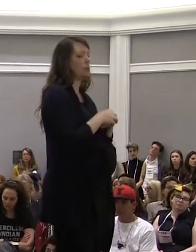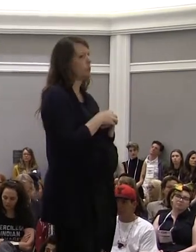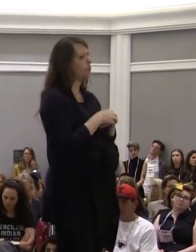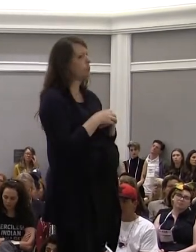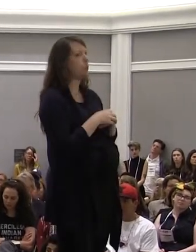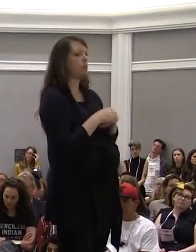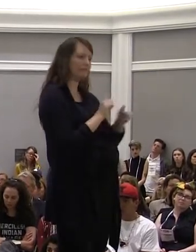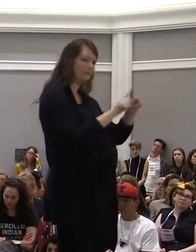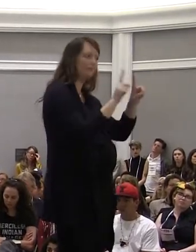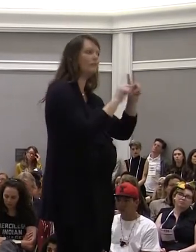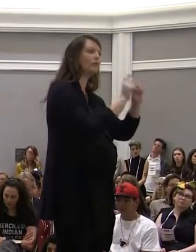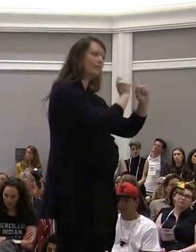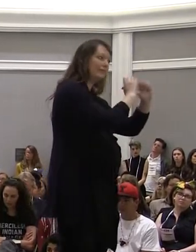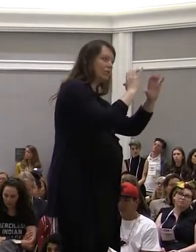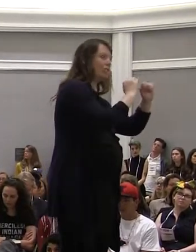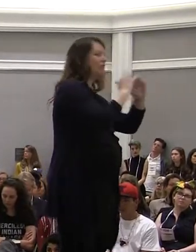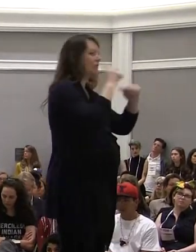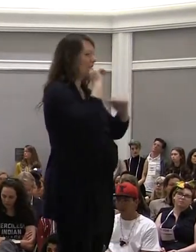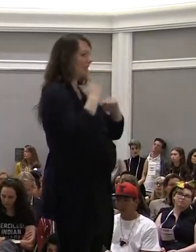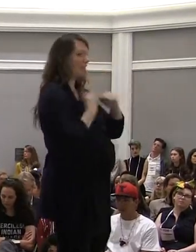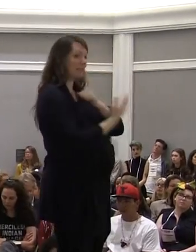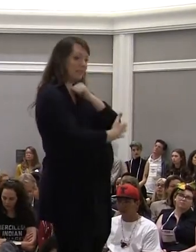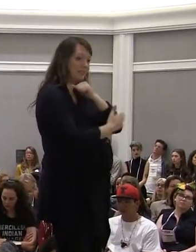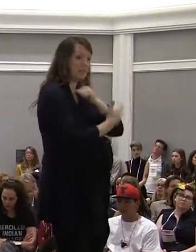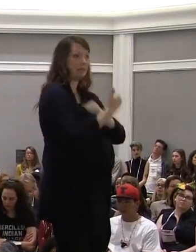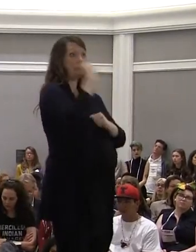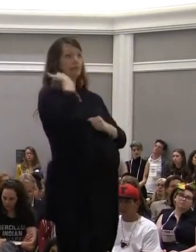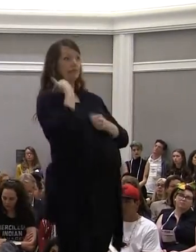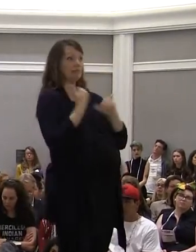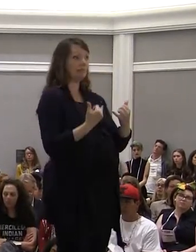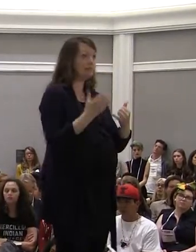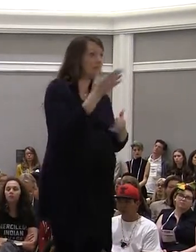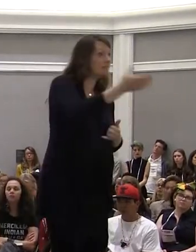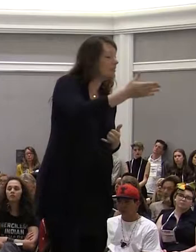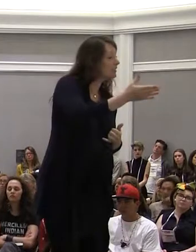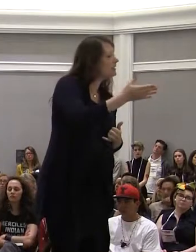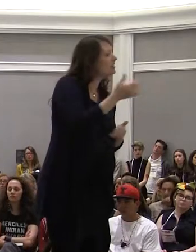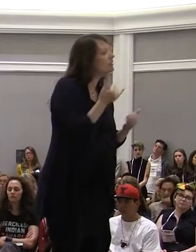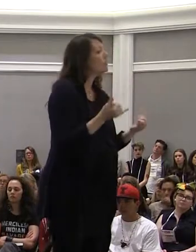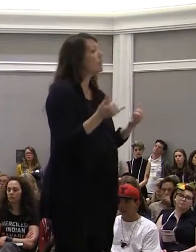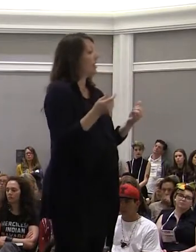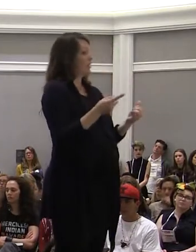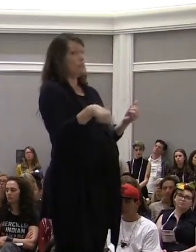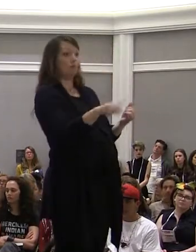different visions of our country's past, present and future. So as storytellers and community builders.